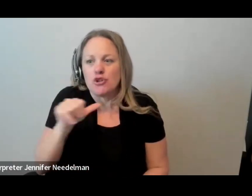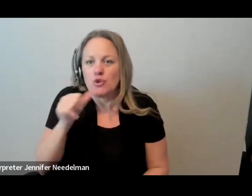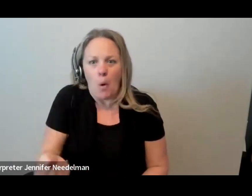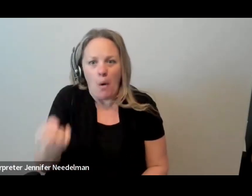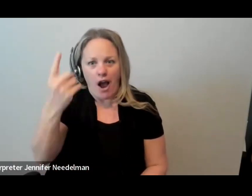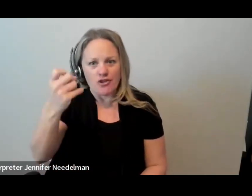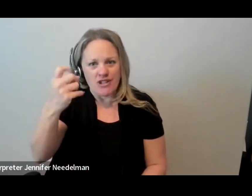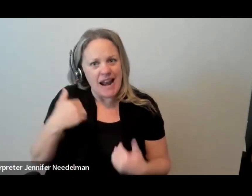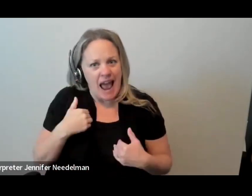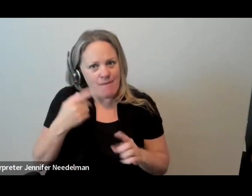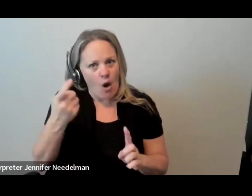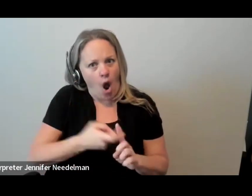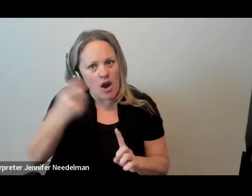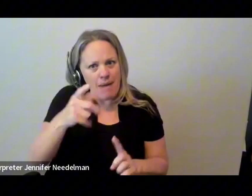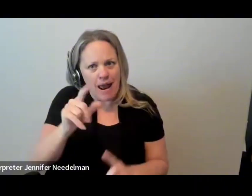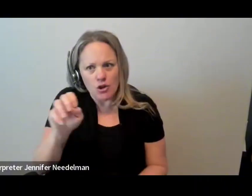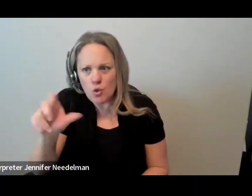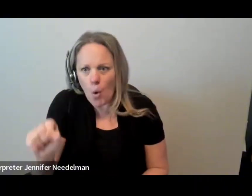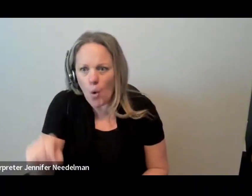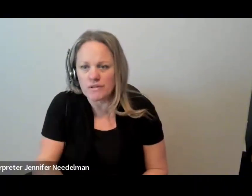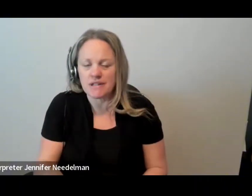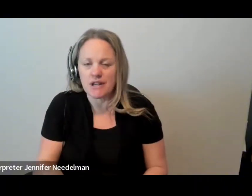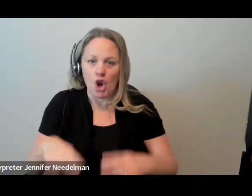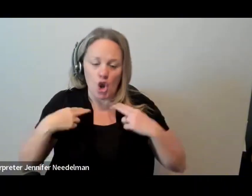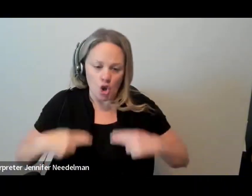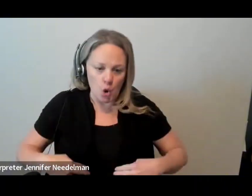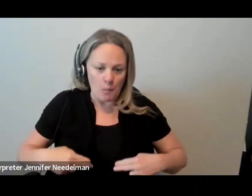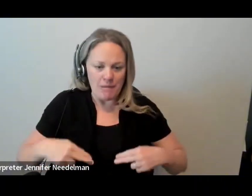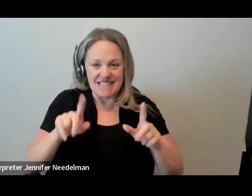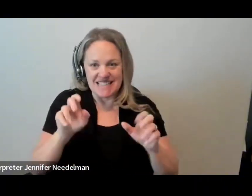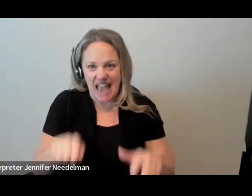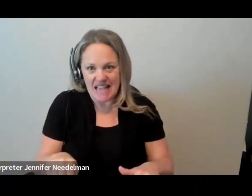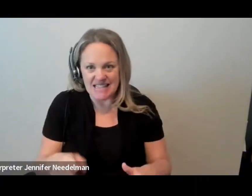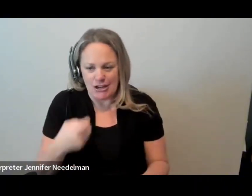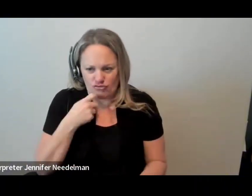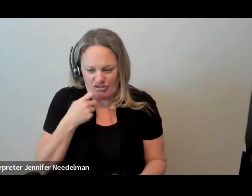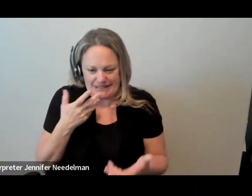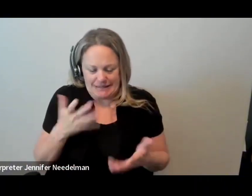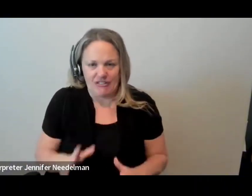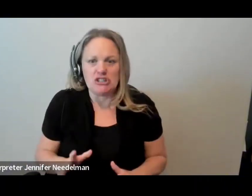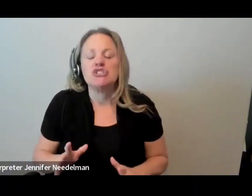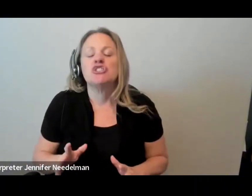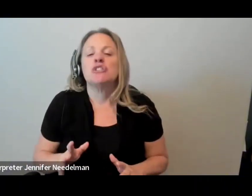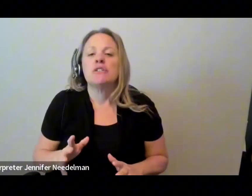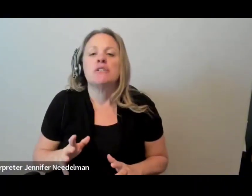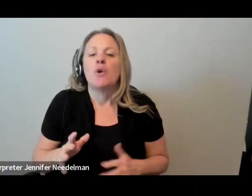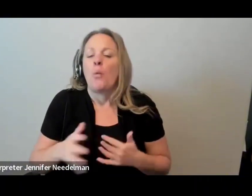there's human usability testing, what, whatever the selection may be, companies